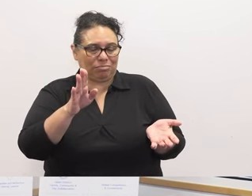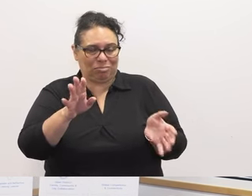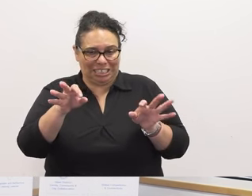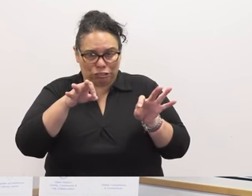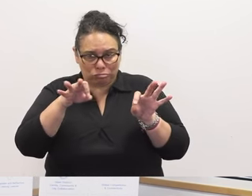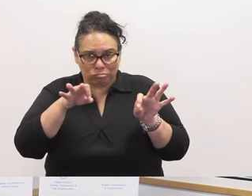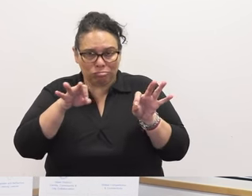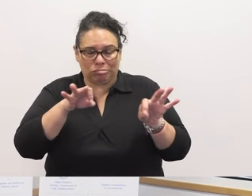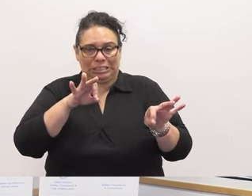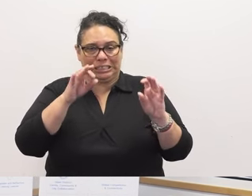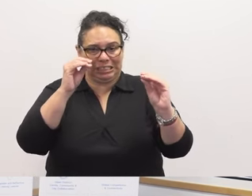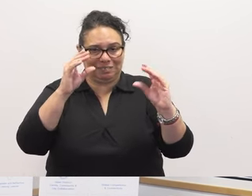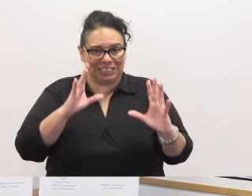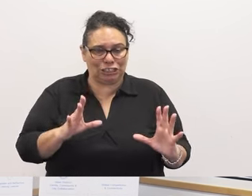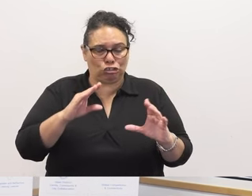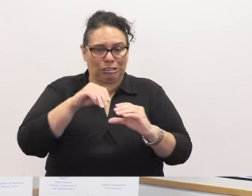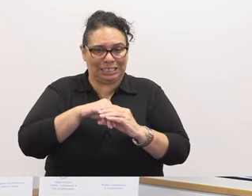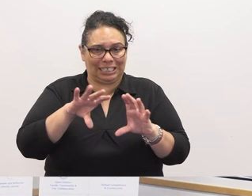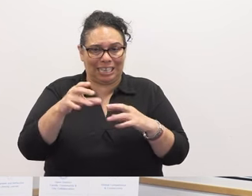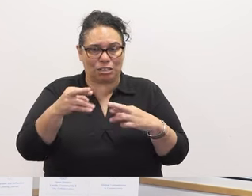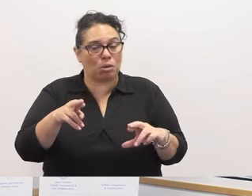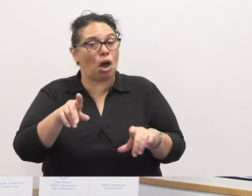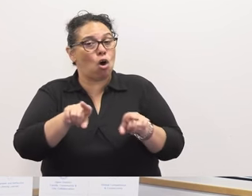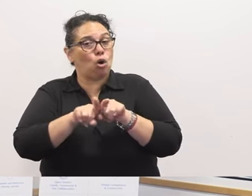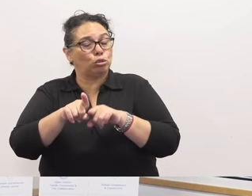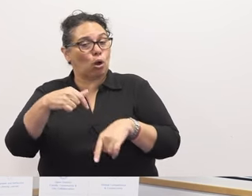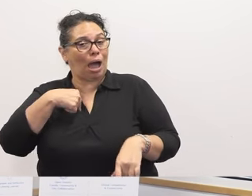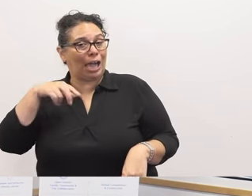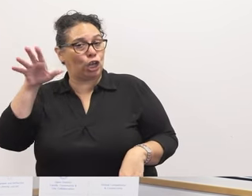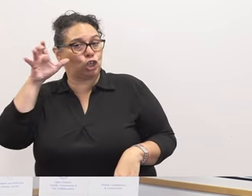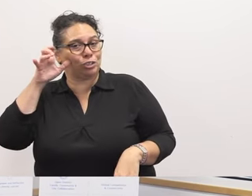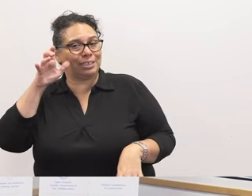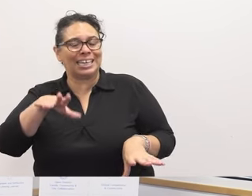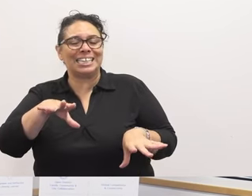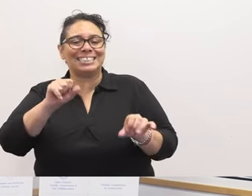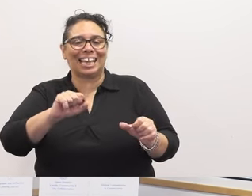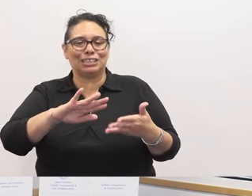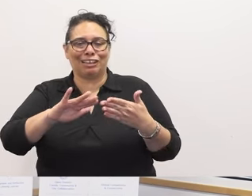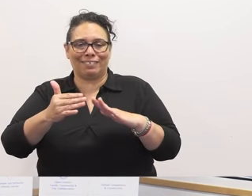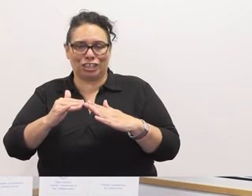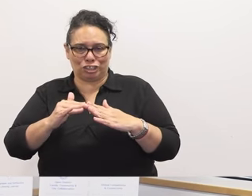I also heard that it takes a village that you have wraparound services,